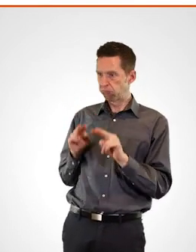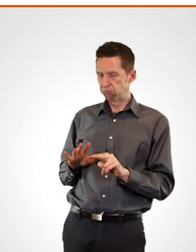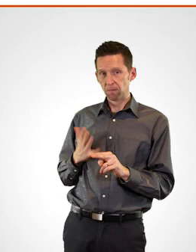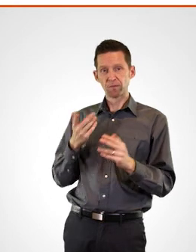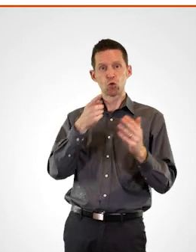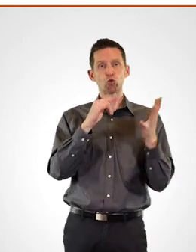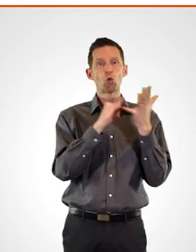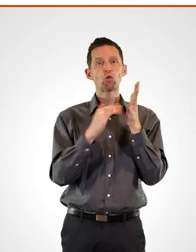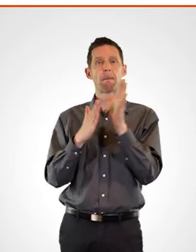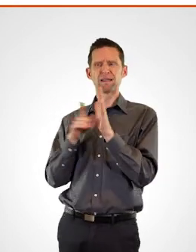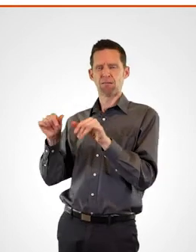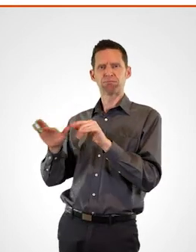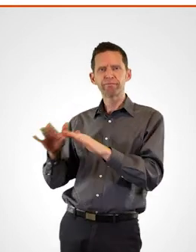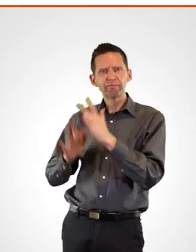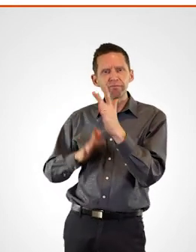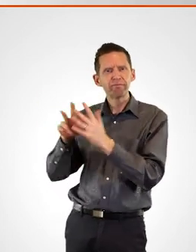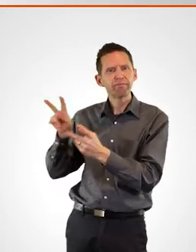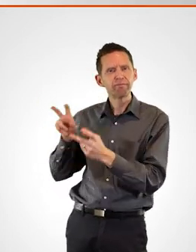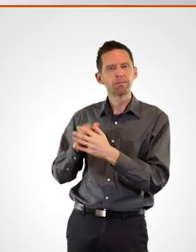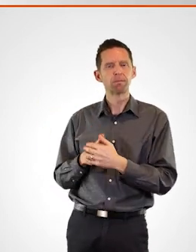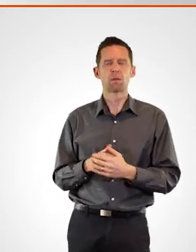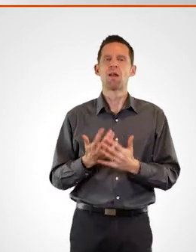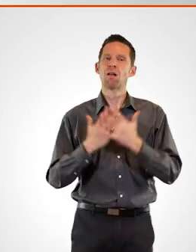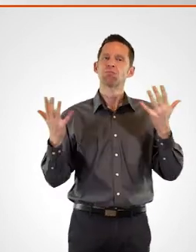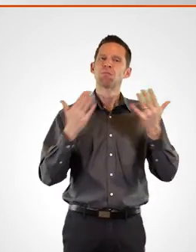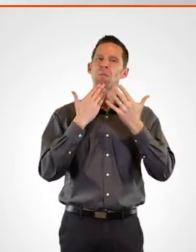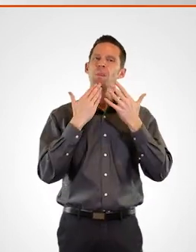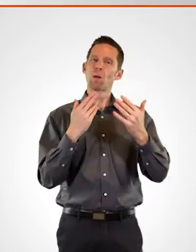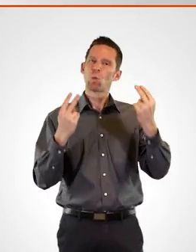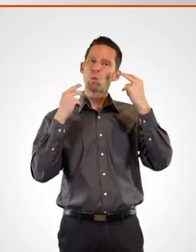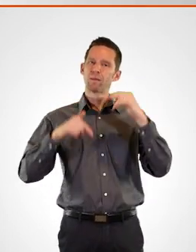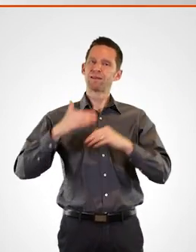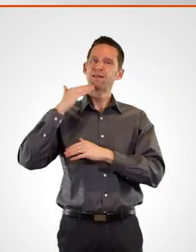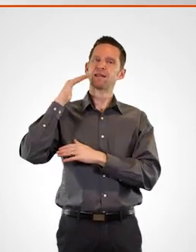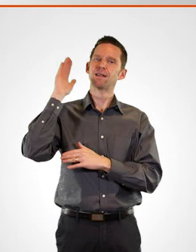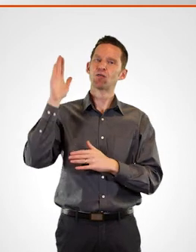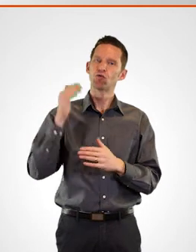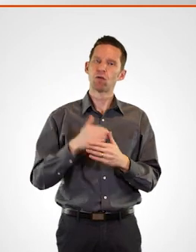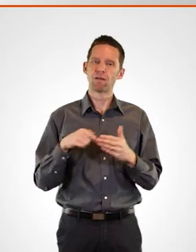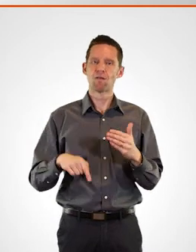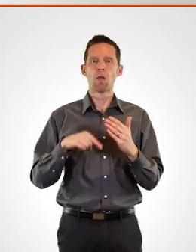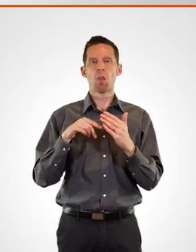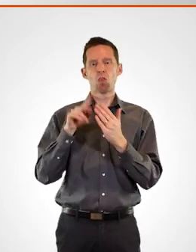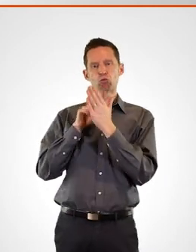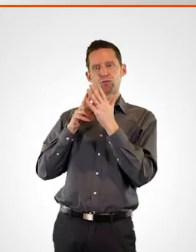So social media is a great place to go. Thank you so much for attending this lecture of the reading brain.